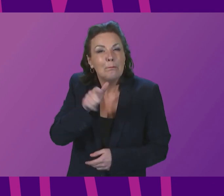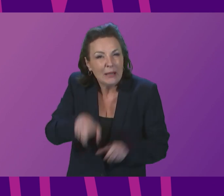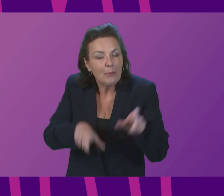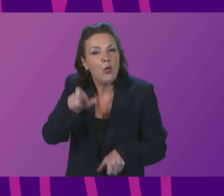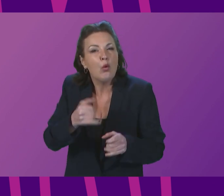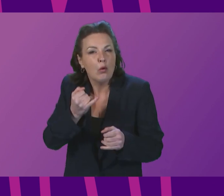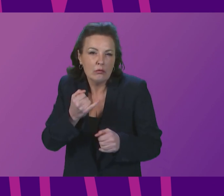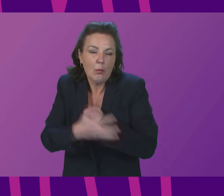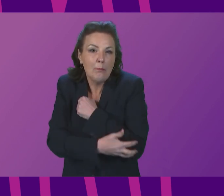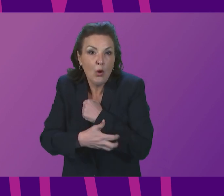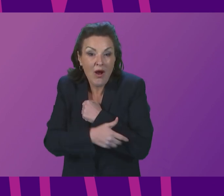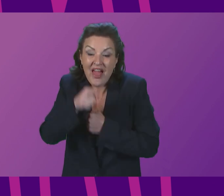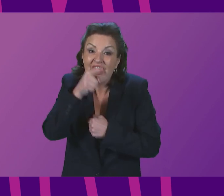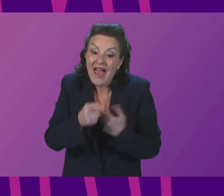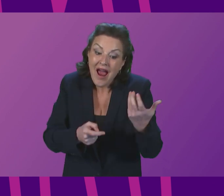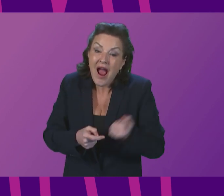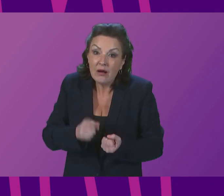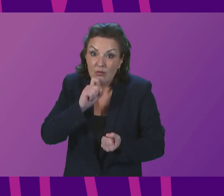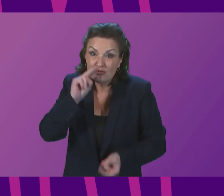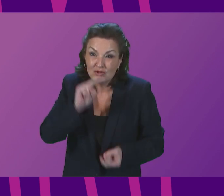by almost 6 per cent.